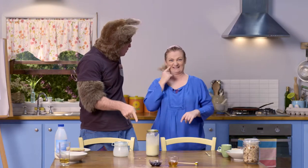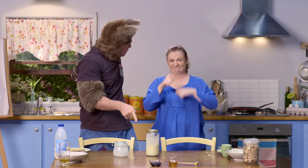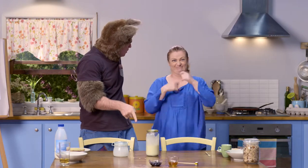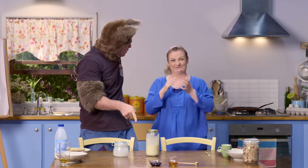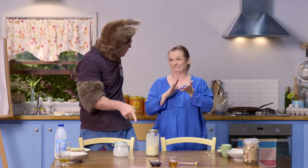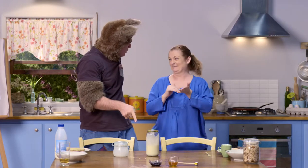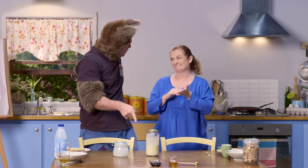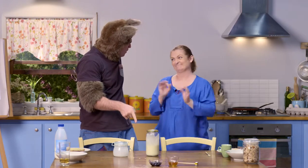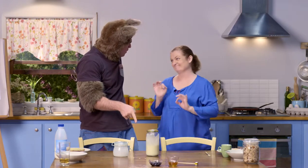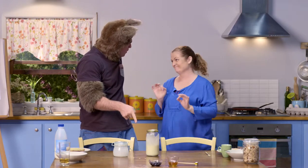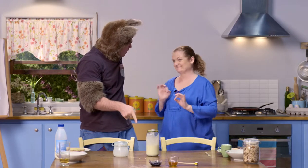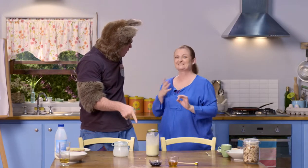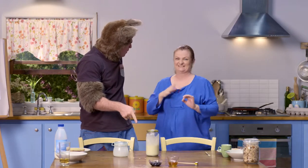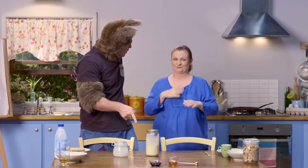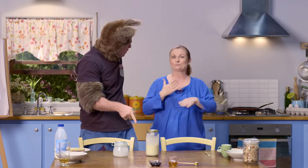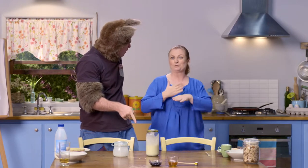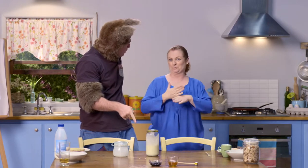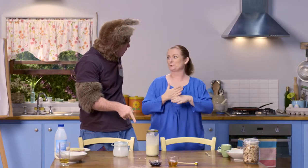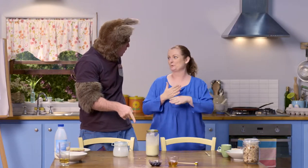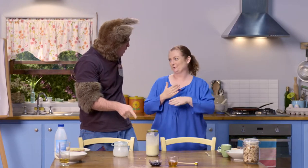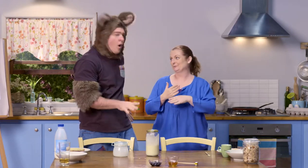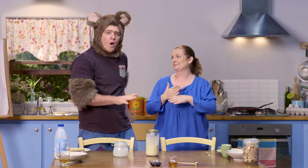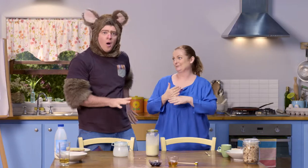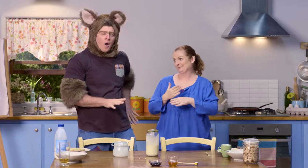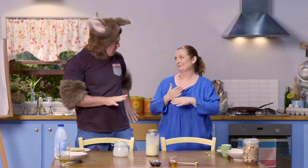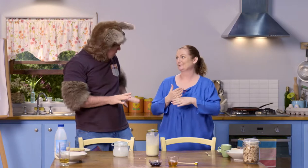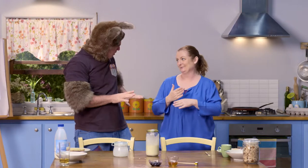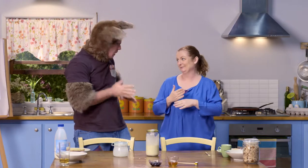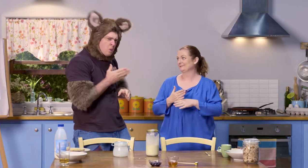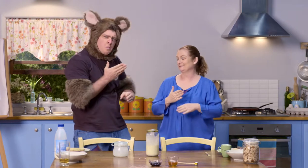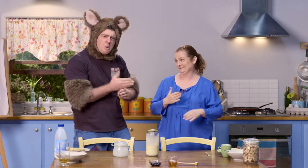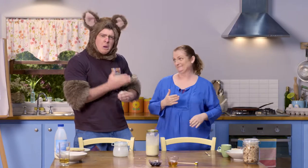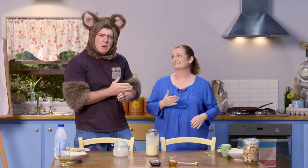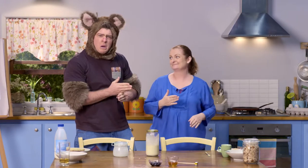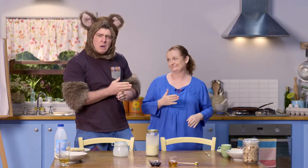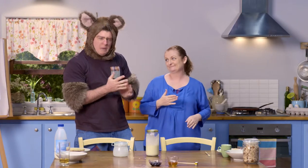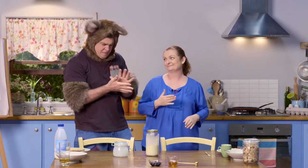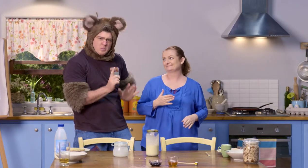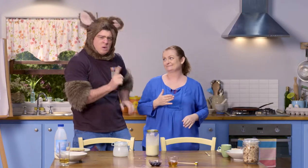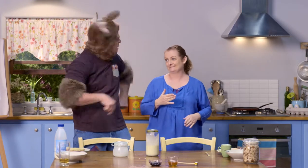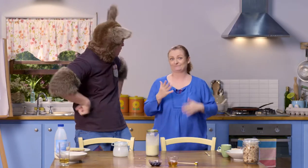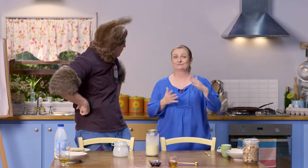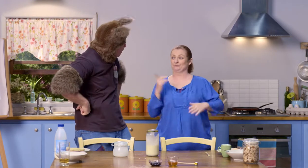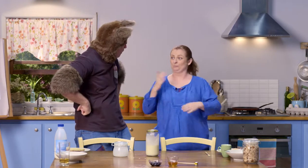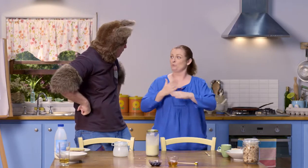No, it's not as easy as that. We need to work hard now. Work? What do you mean, work?